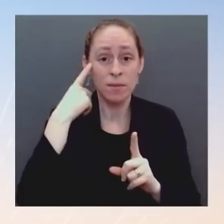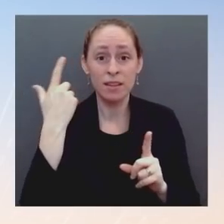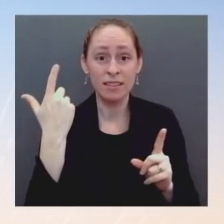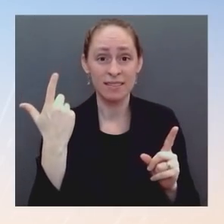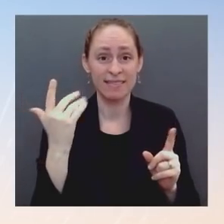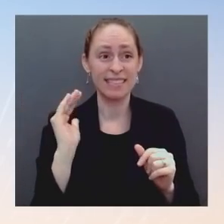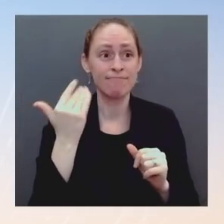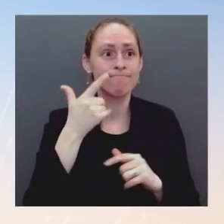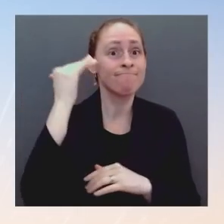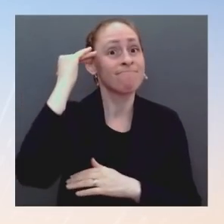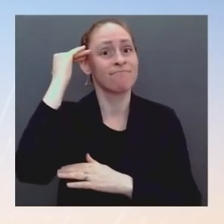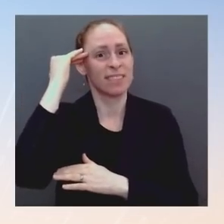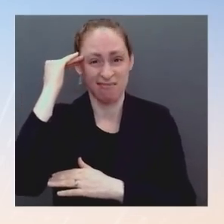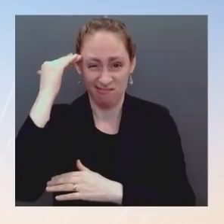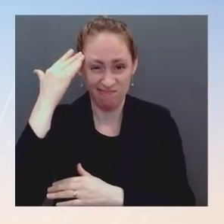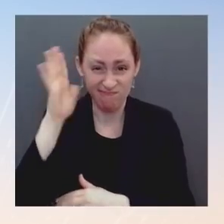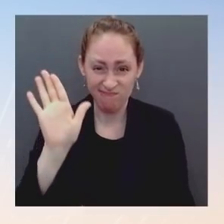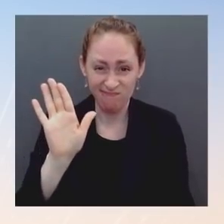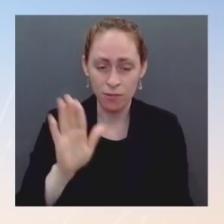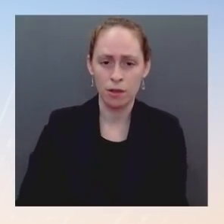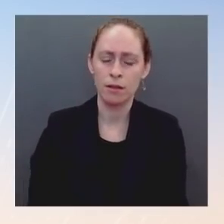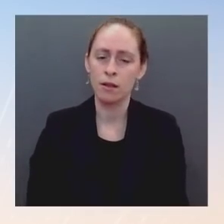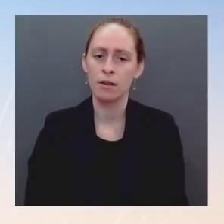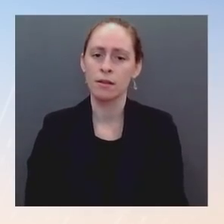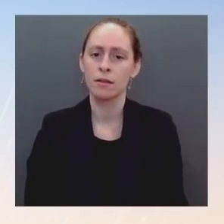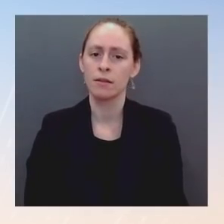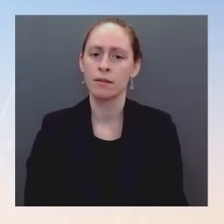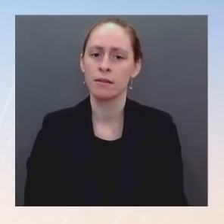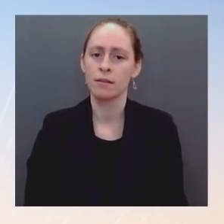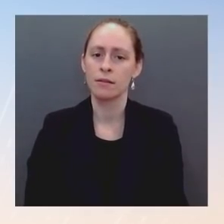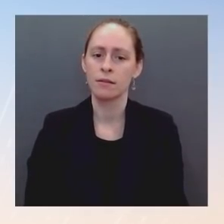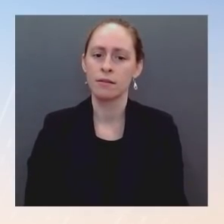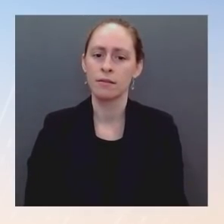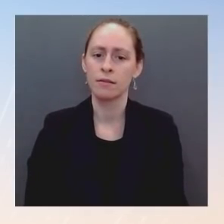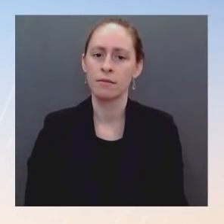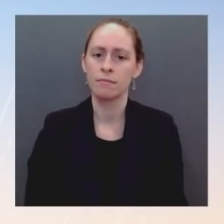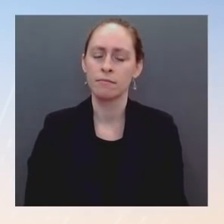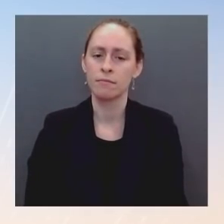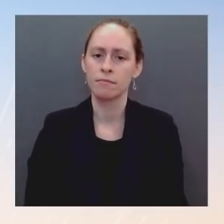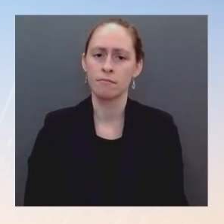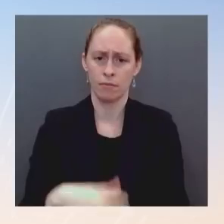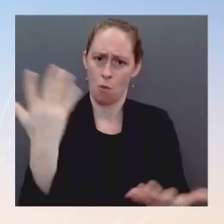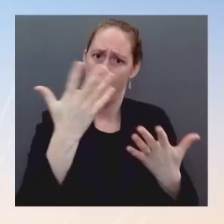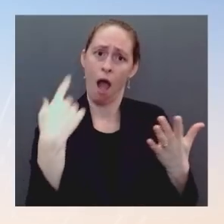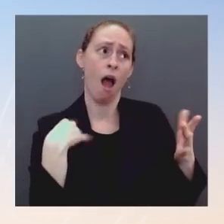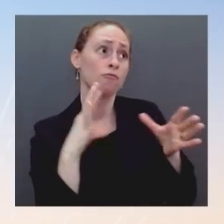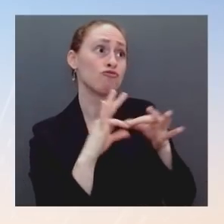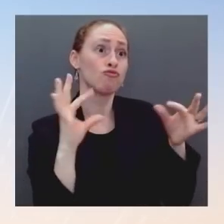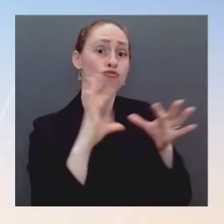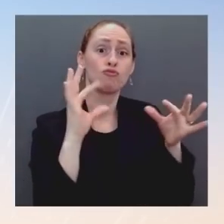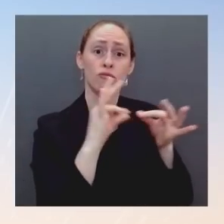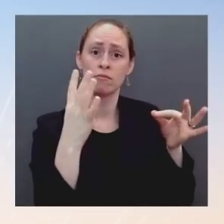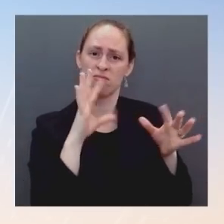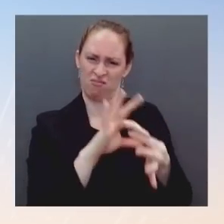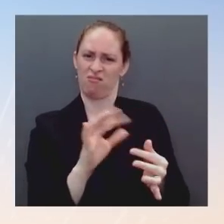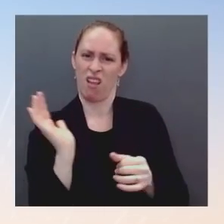and candid about the threat from Russia. It's not just words, of course. You are seeing specifics that we've been laying out here,